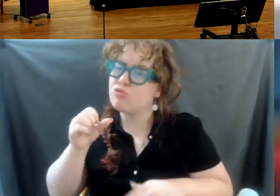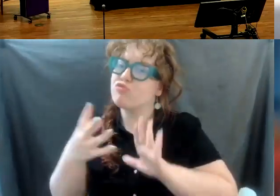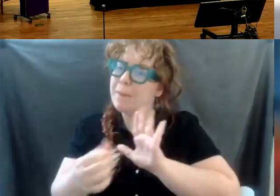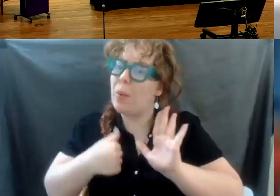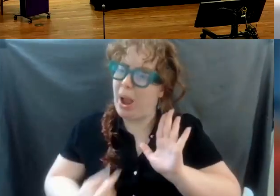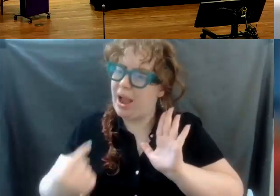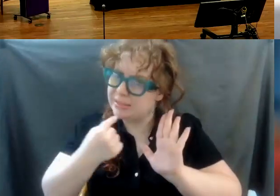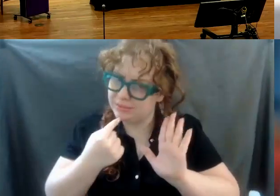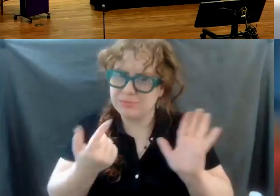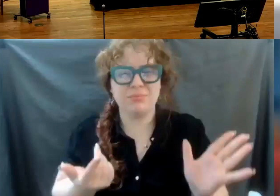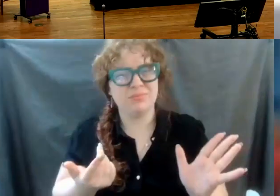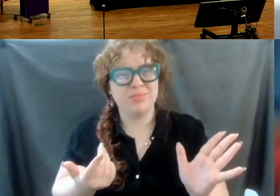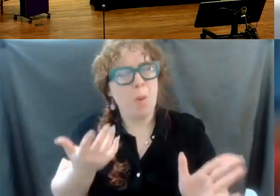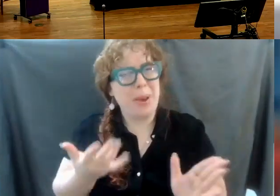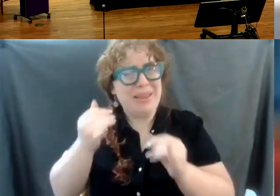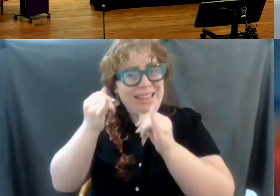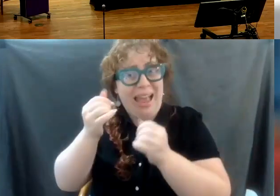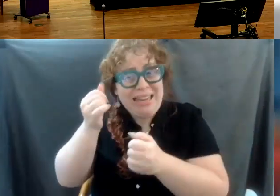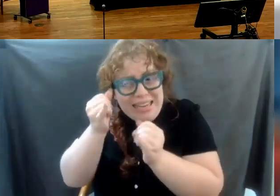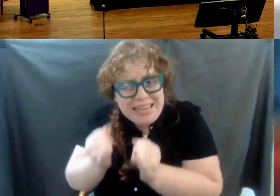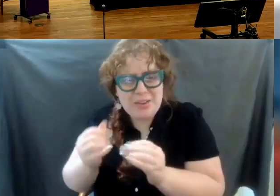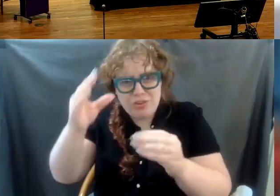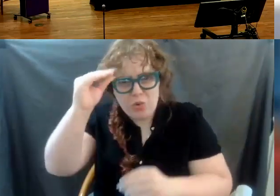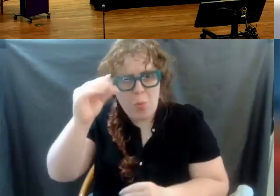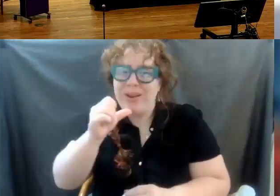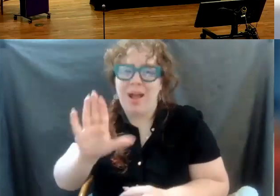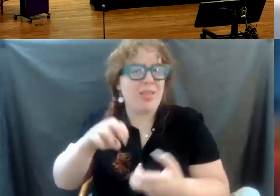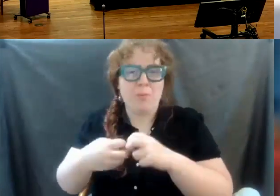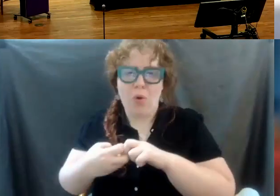that needs to learn how to pay closer attention to this as a structure.